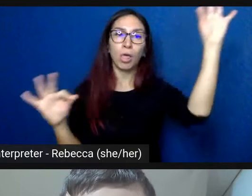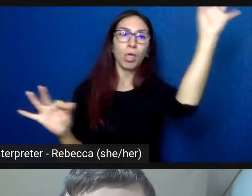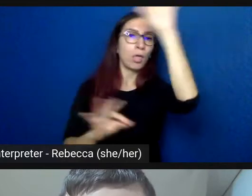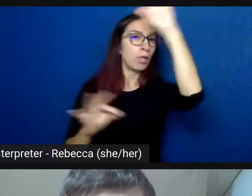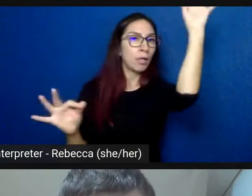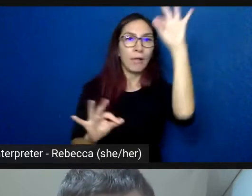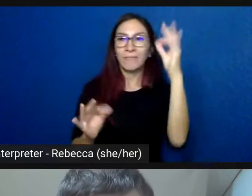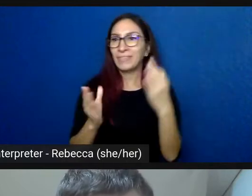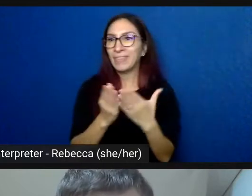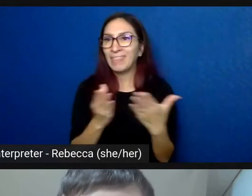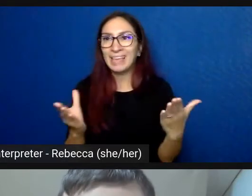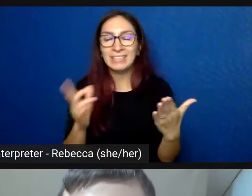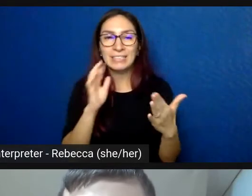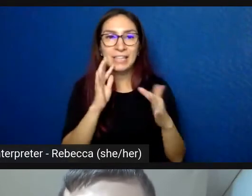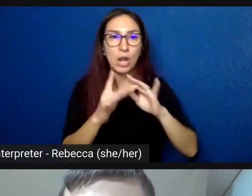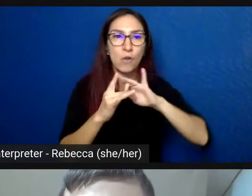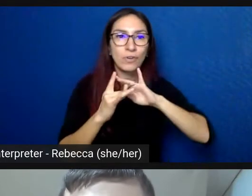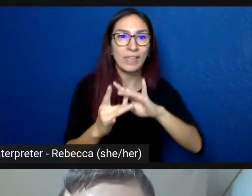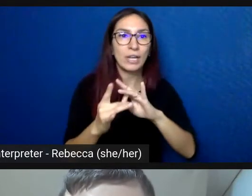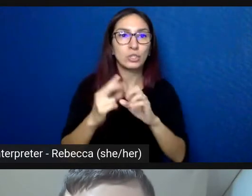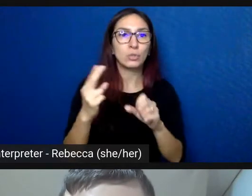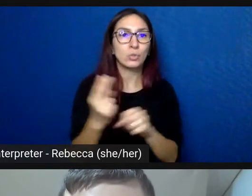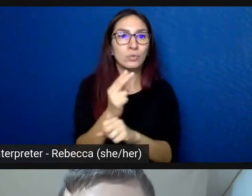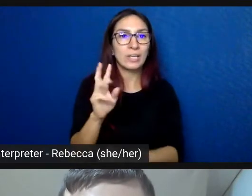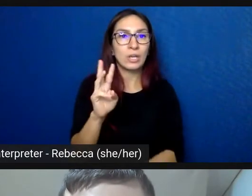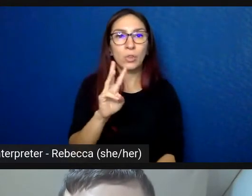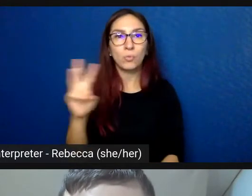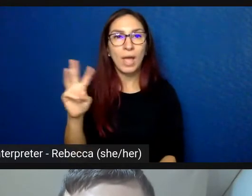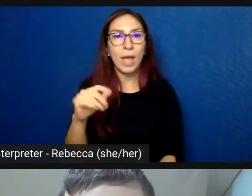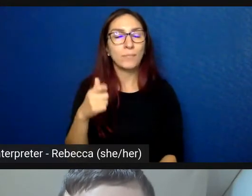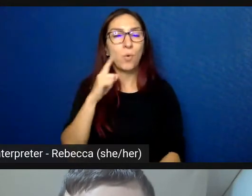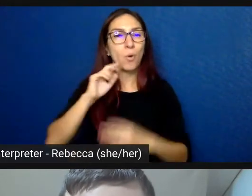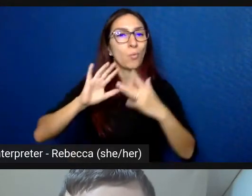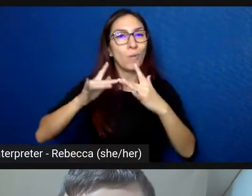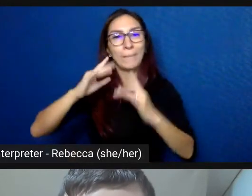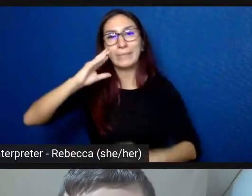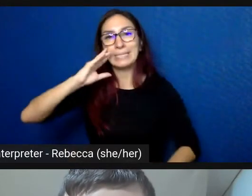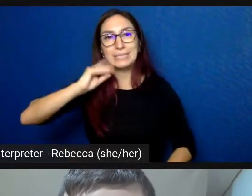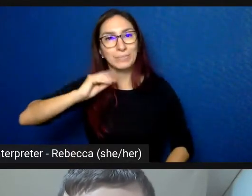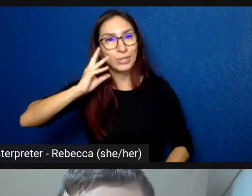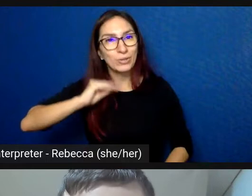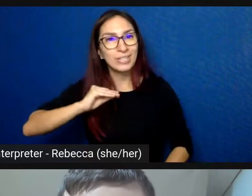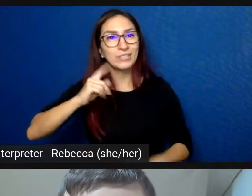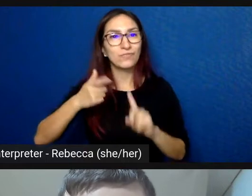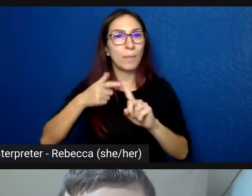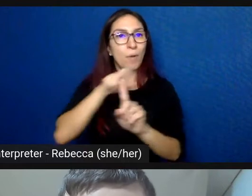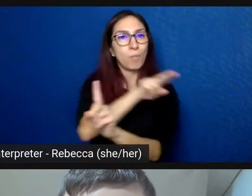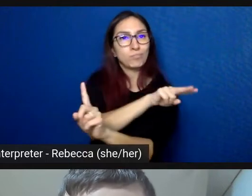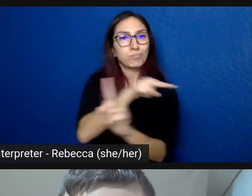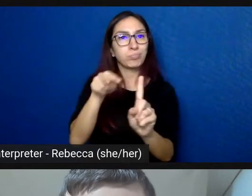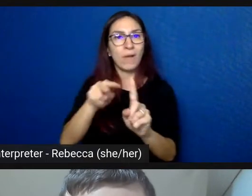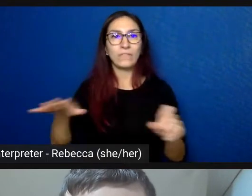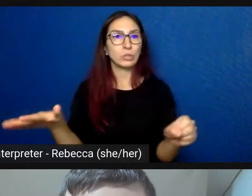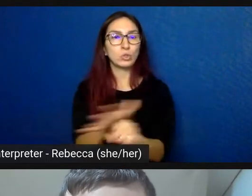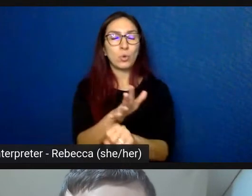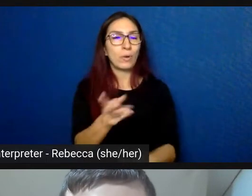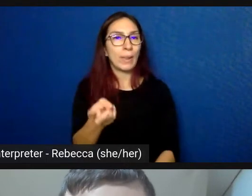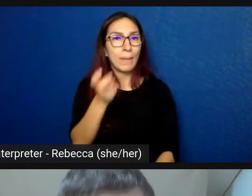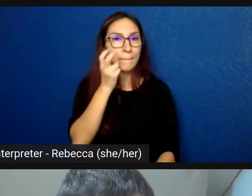to using the web and web experience from the perspective of a totally blind and a screen reader user.